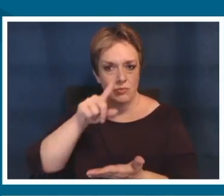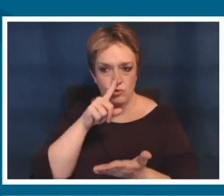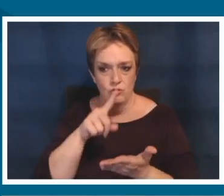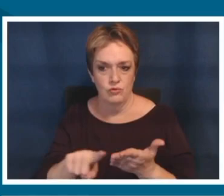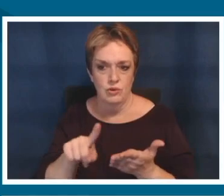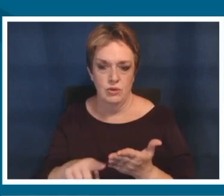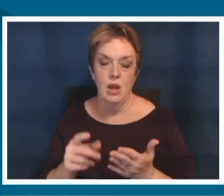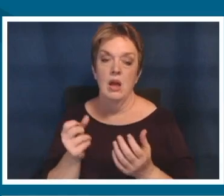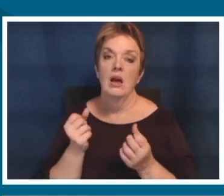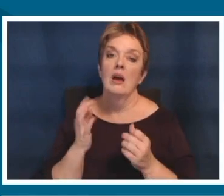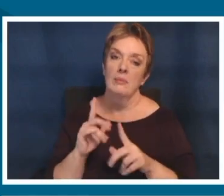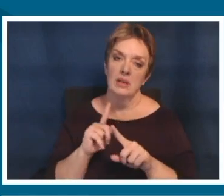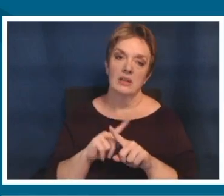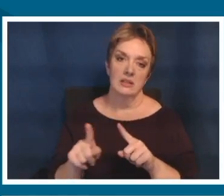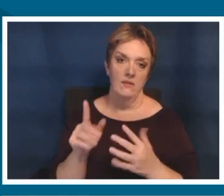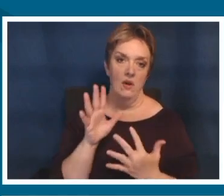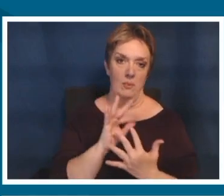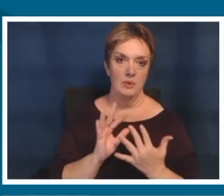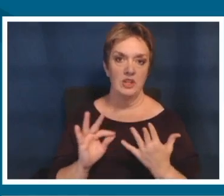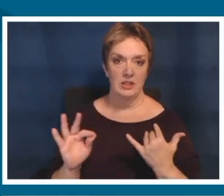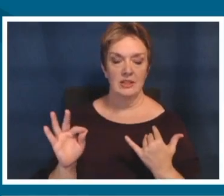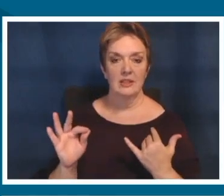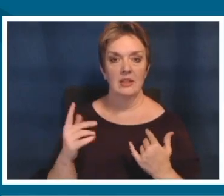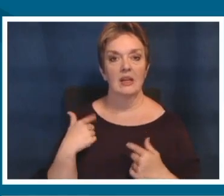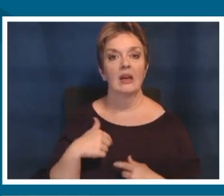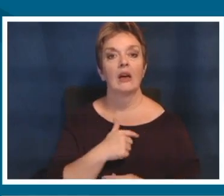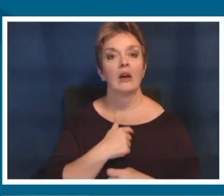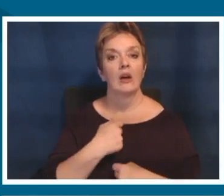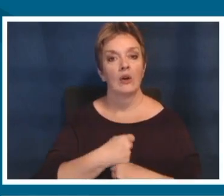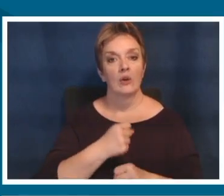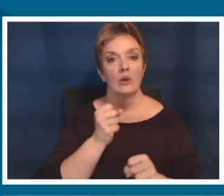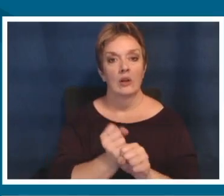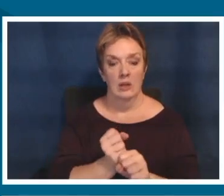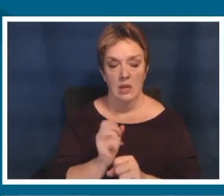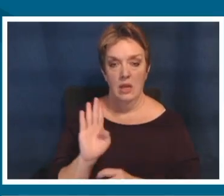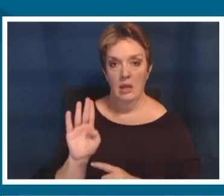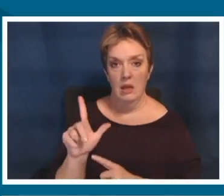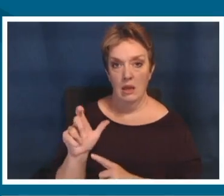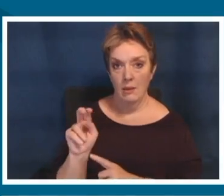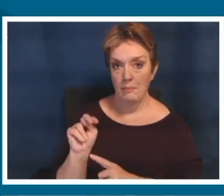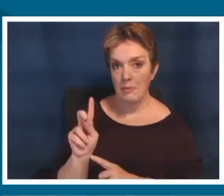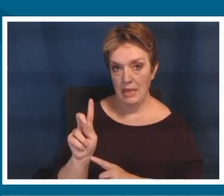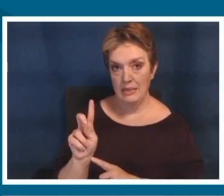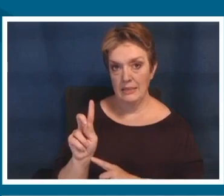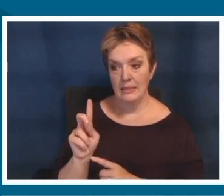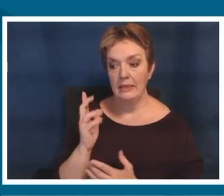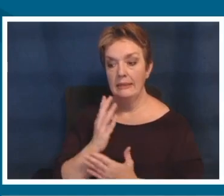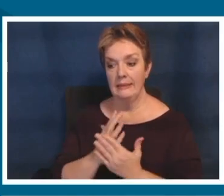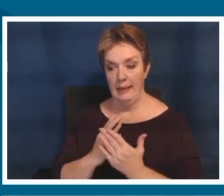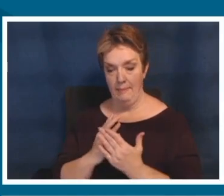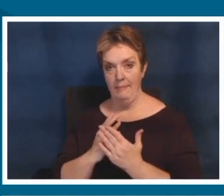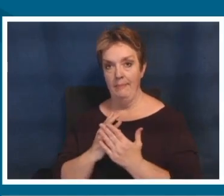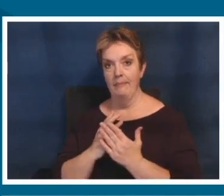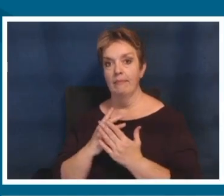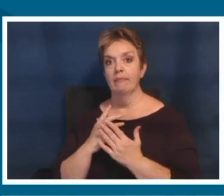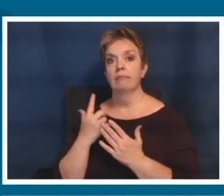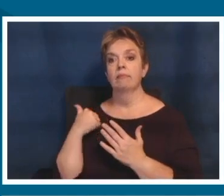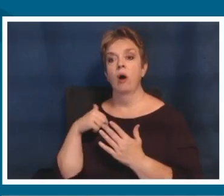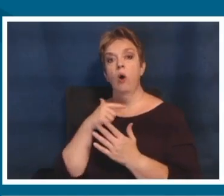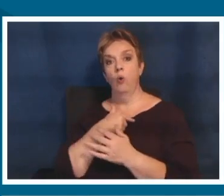with that we created a blend of teacher created materials that was in